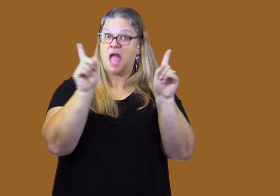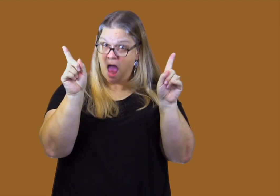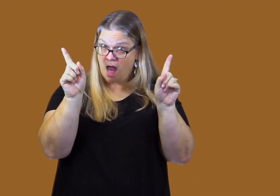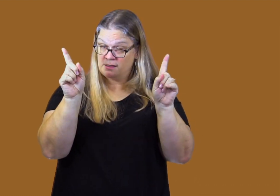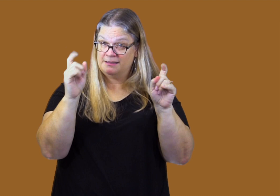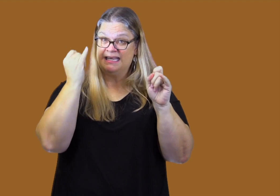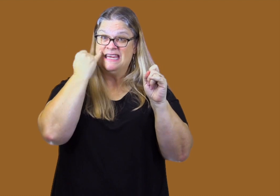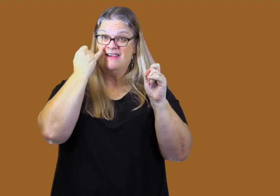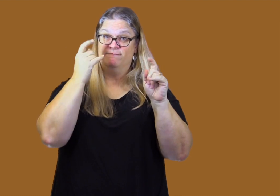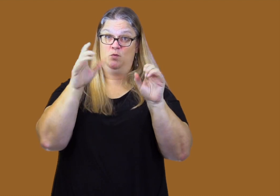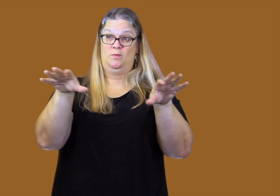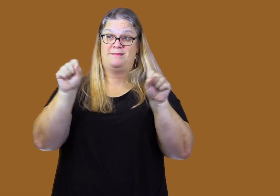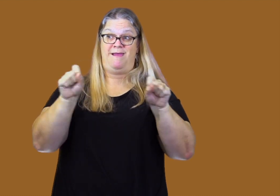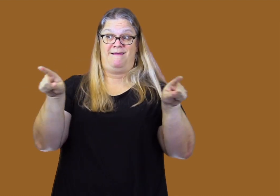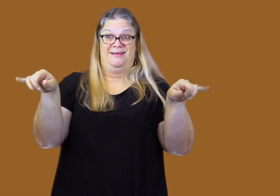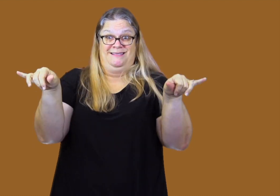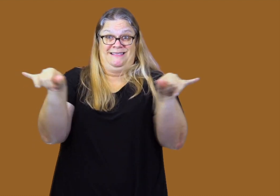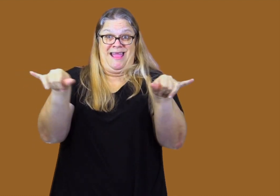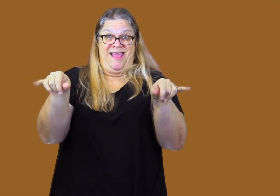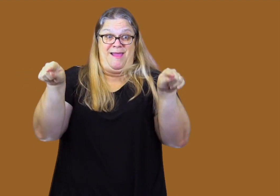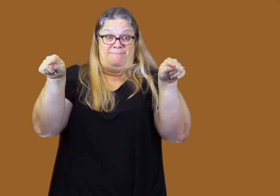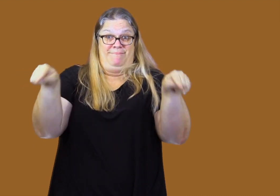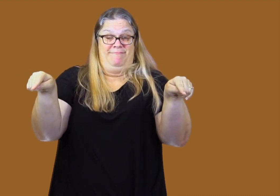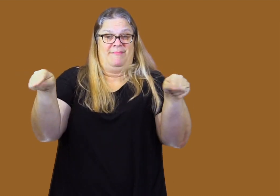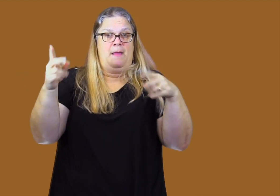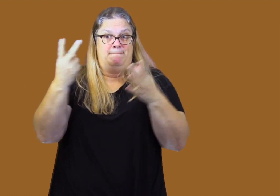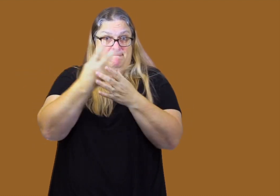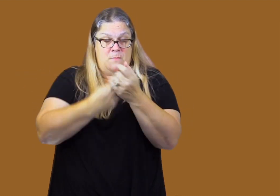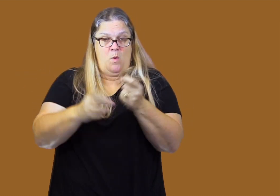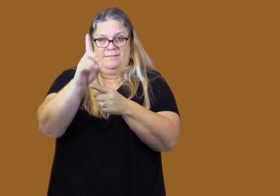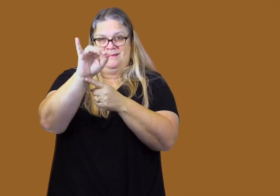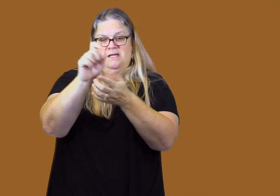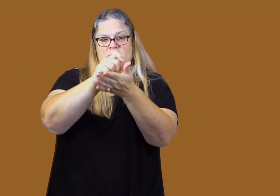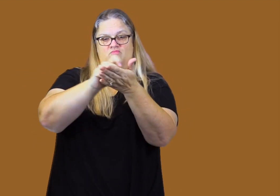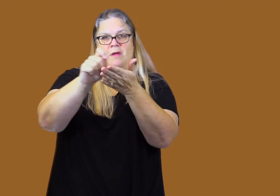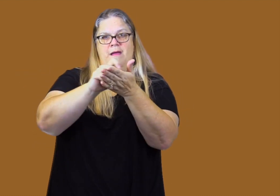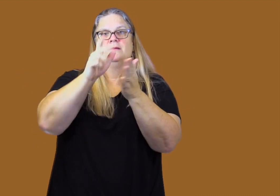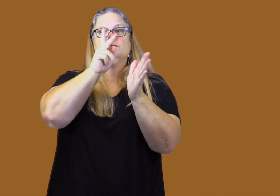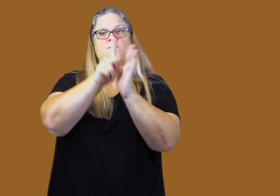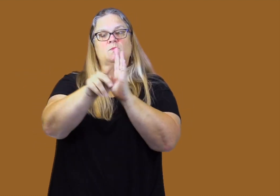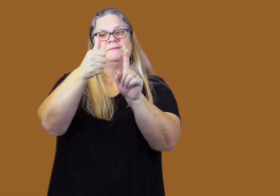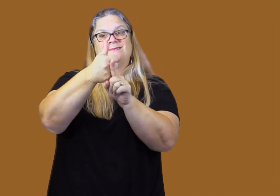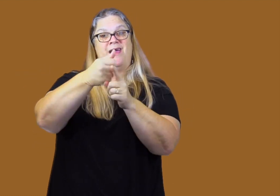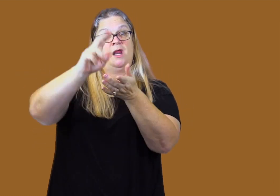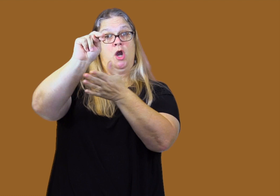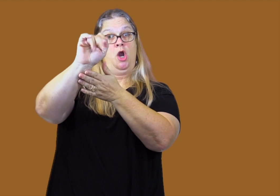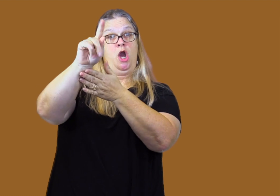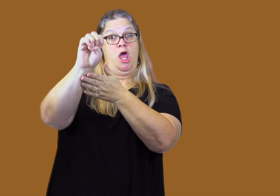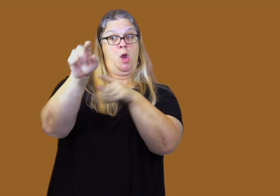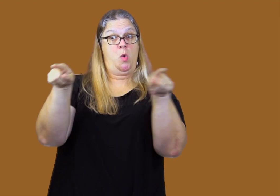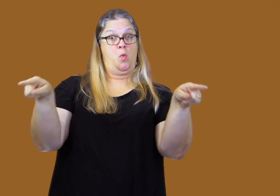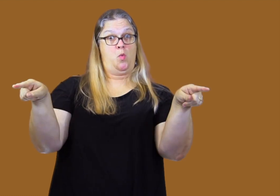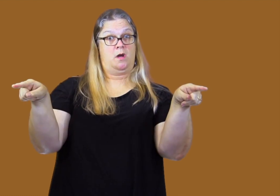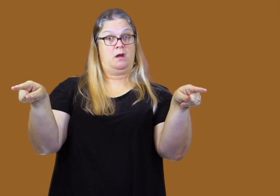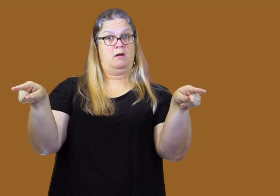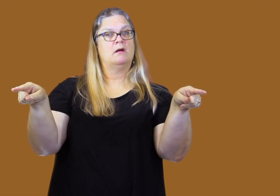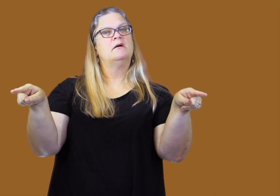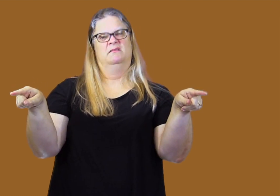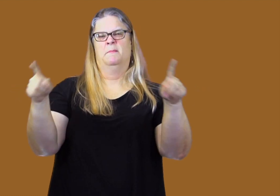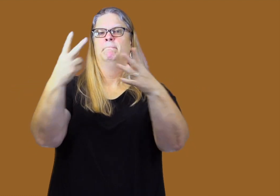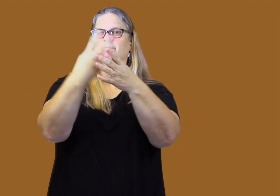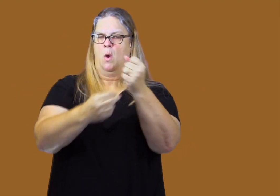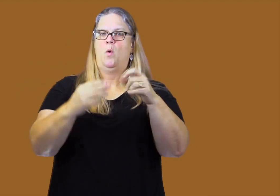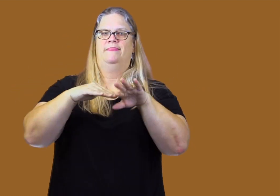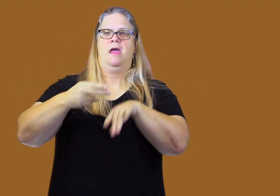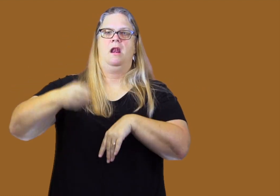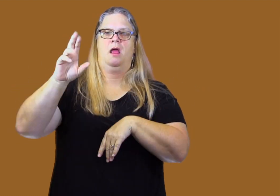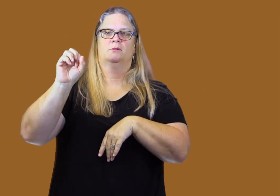However, if you were to take both students and both wrote a suicide note, both are considered